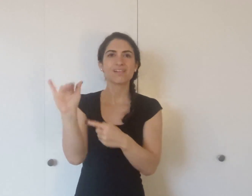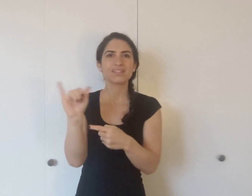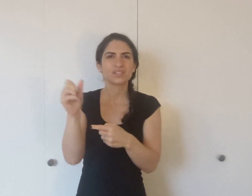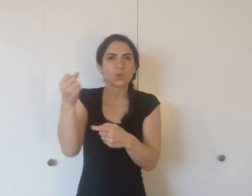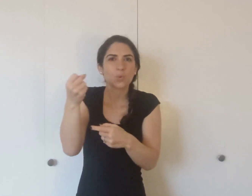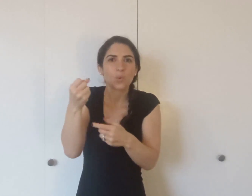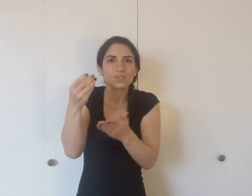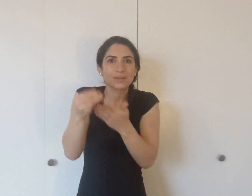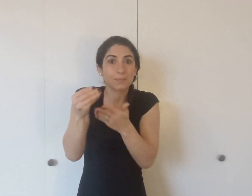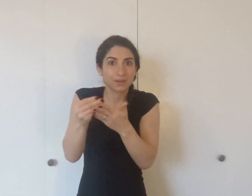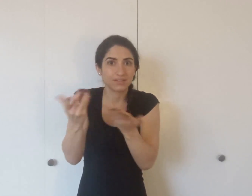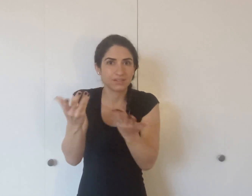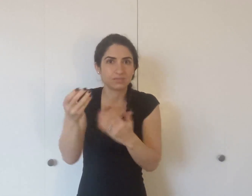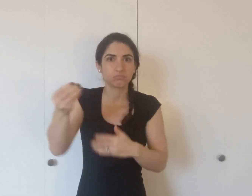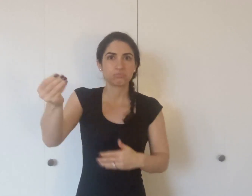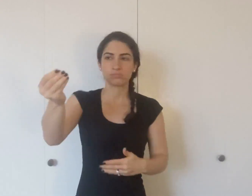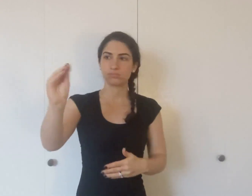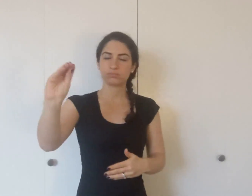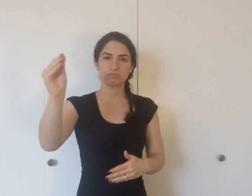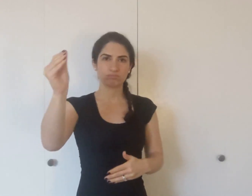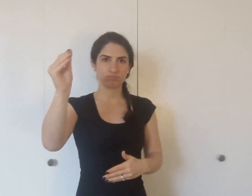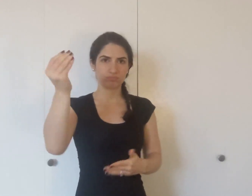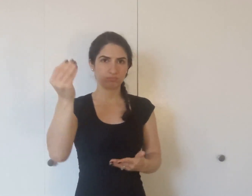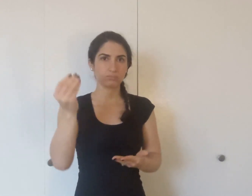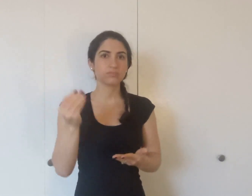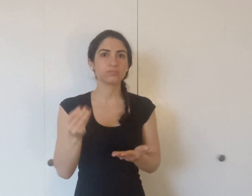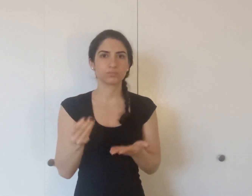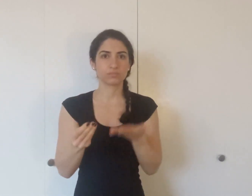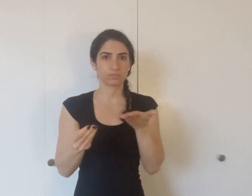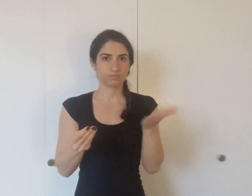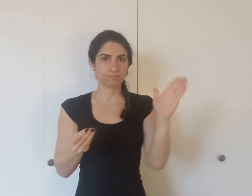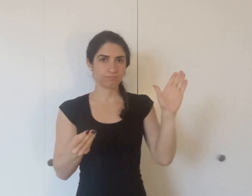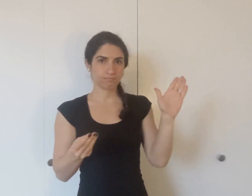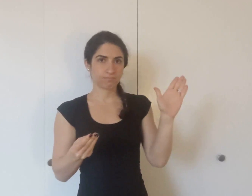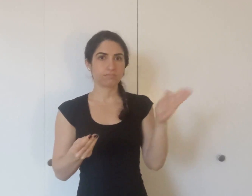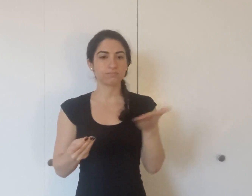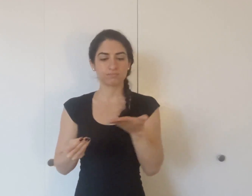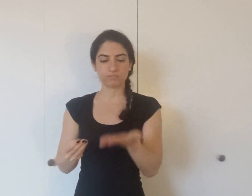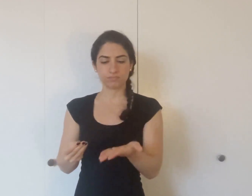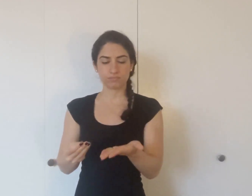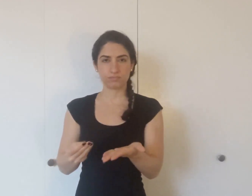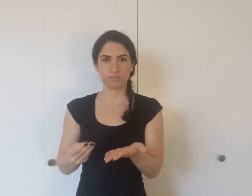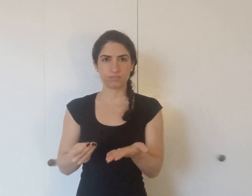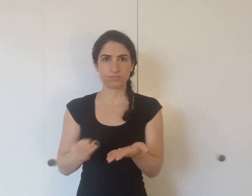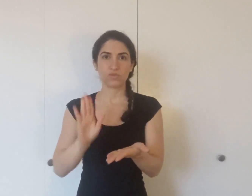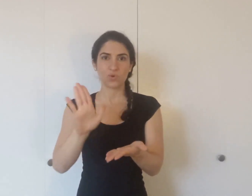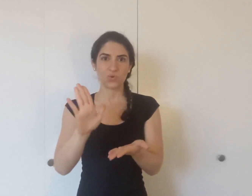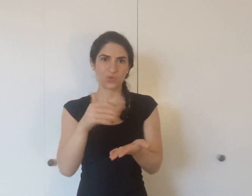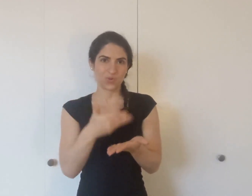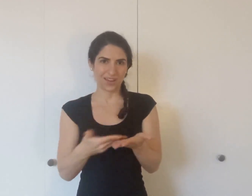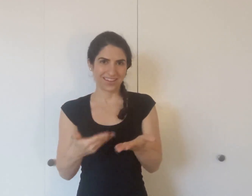That handshape is like you're holding money, right? and the other hand...